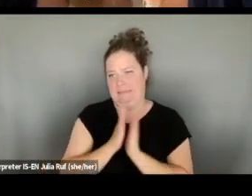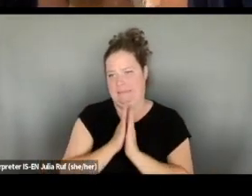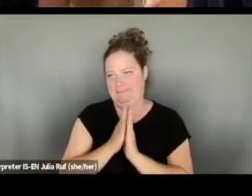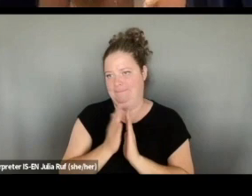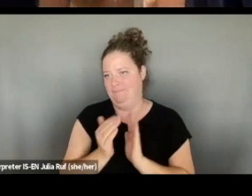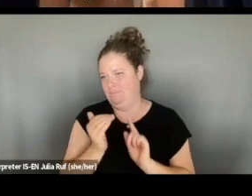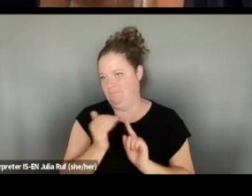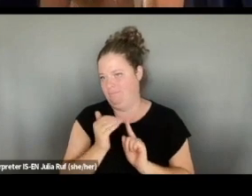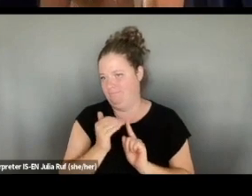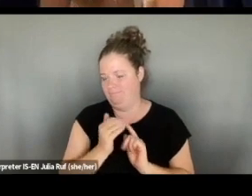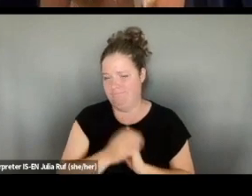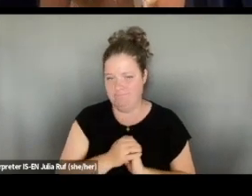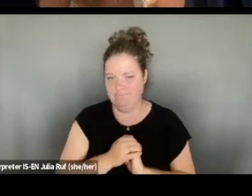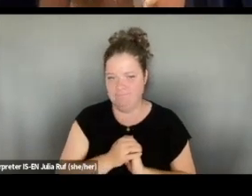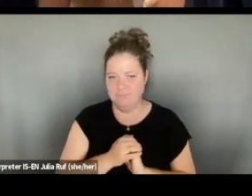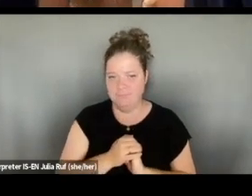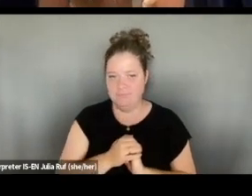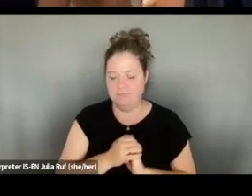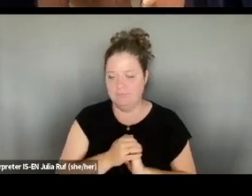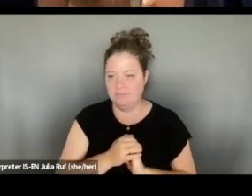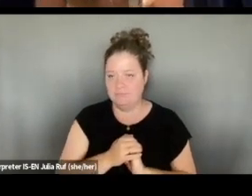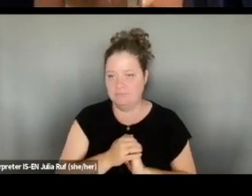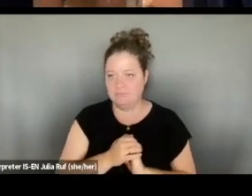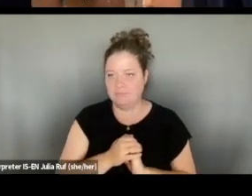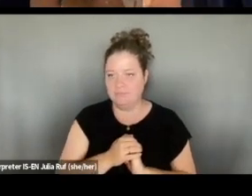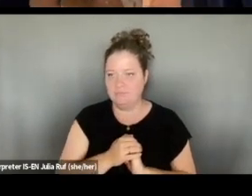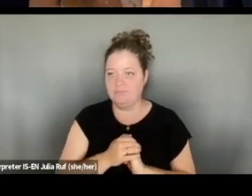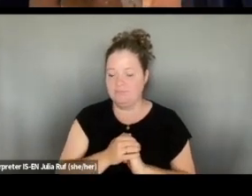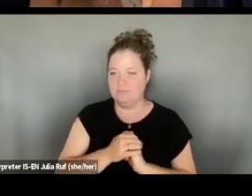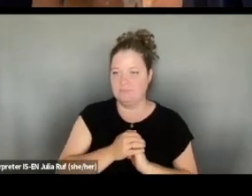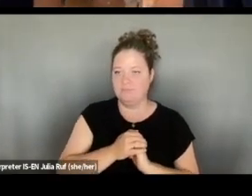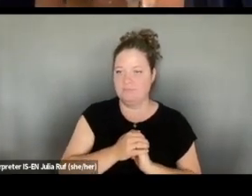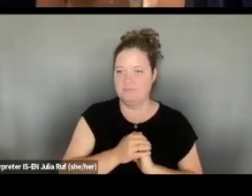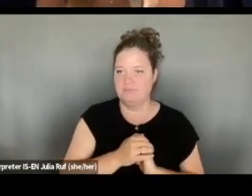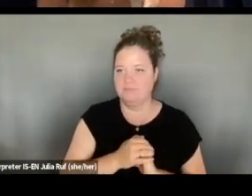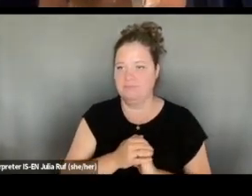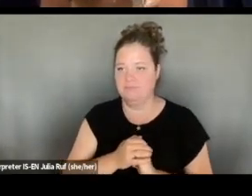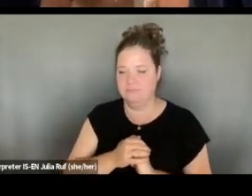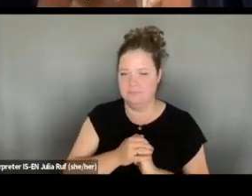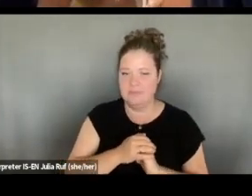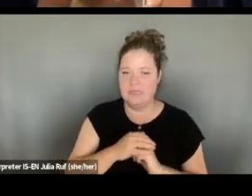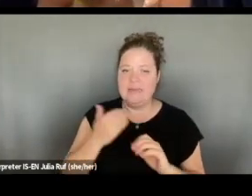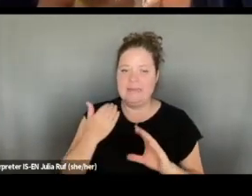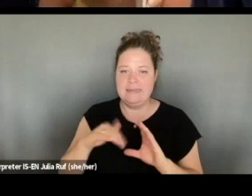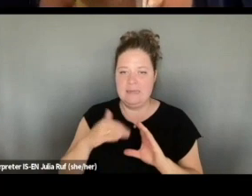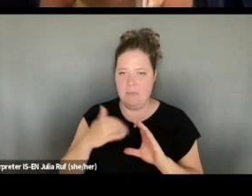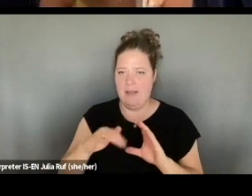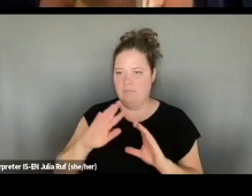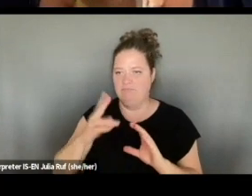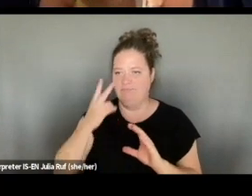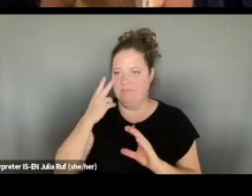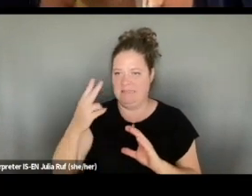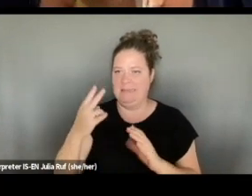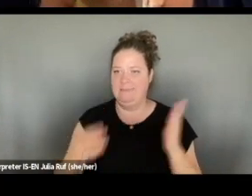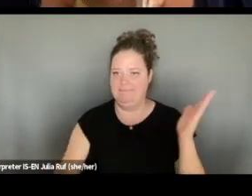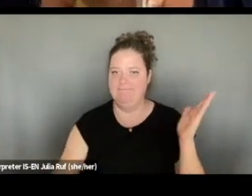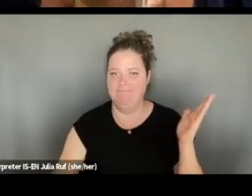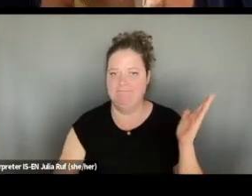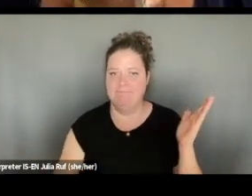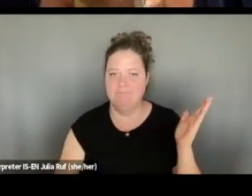we are always happy to respond to your questions. And the email you can use is research@funka.com. So